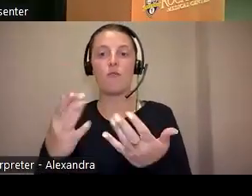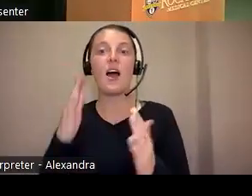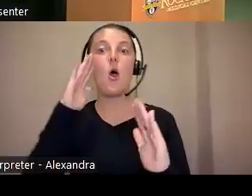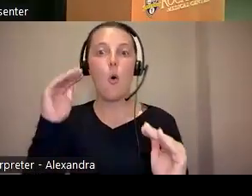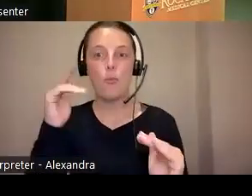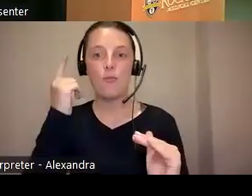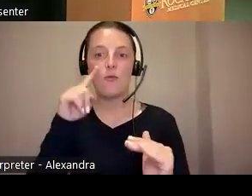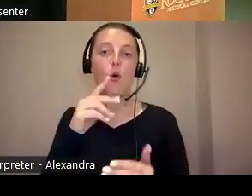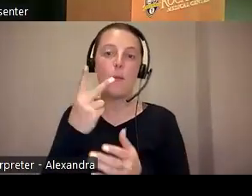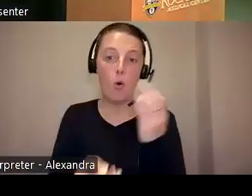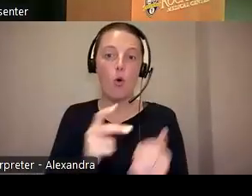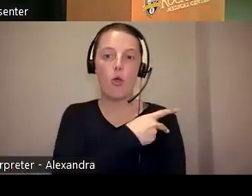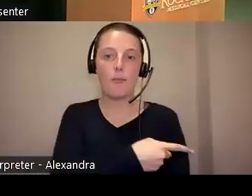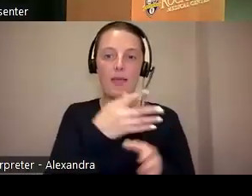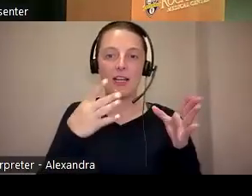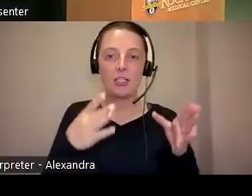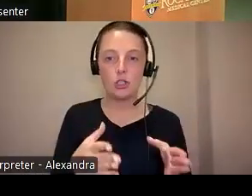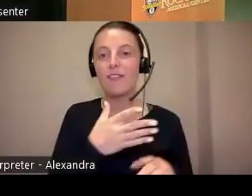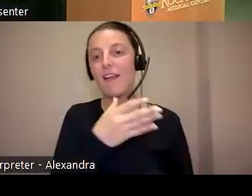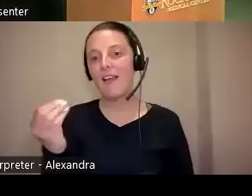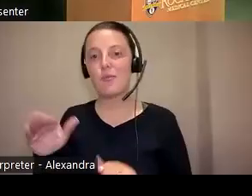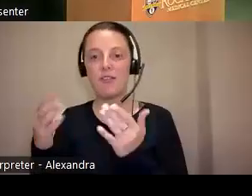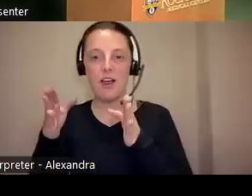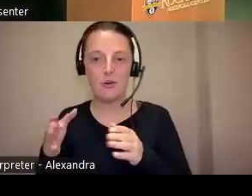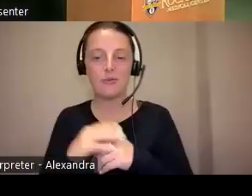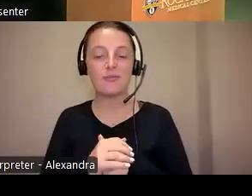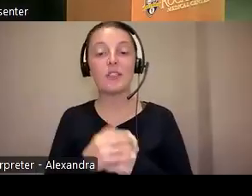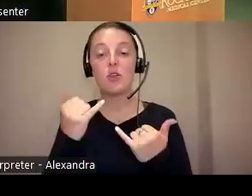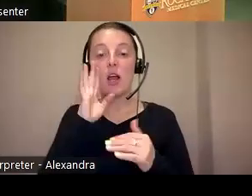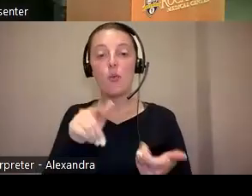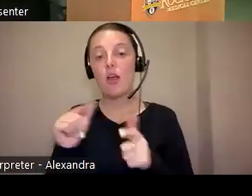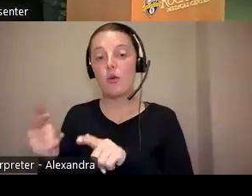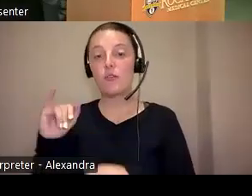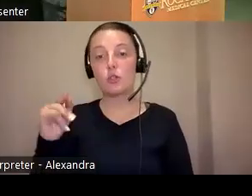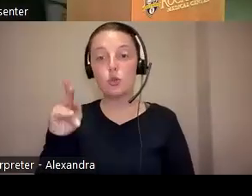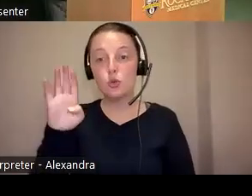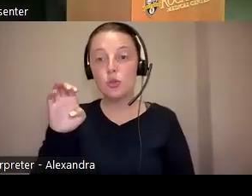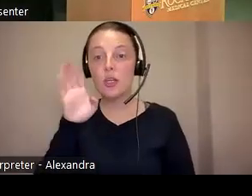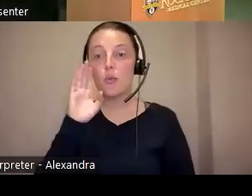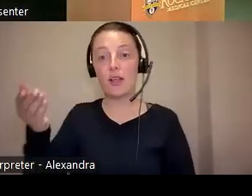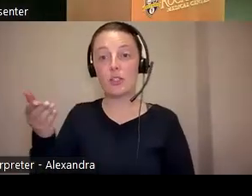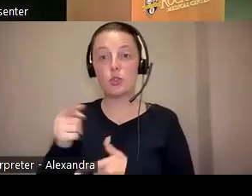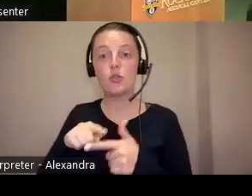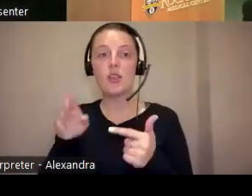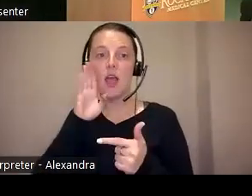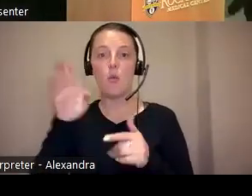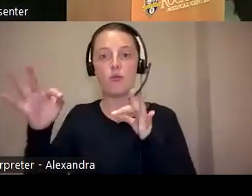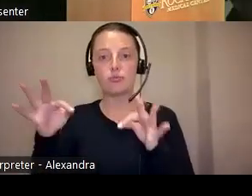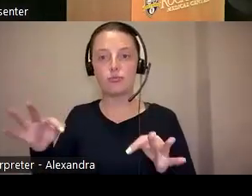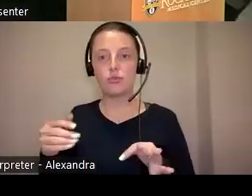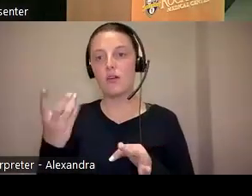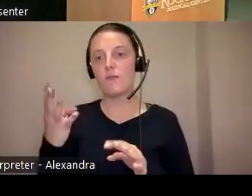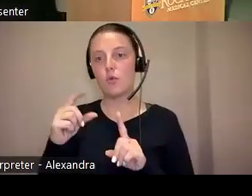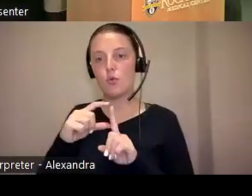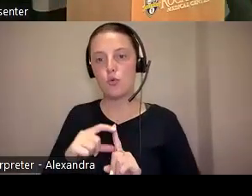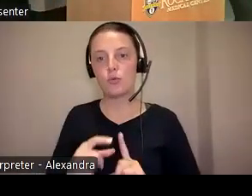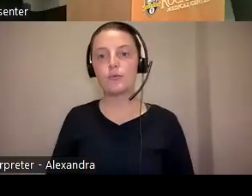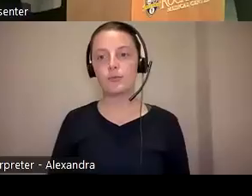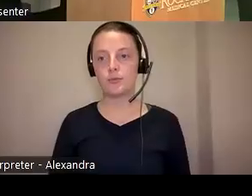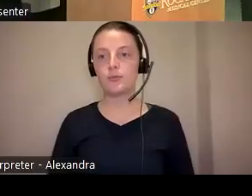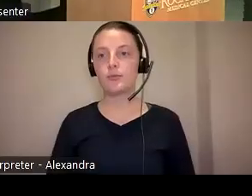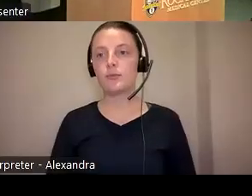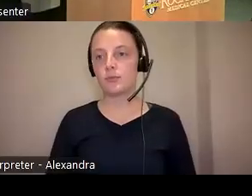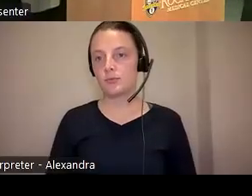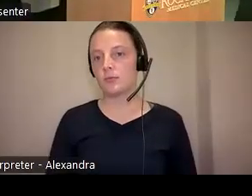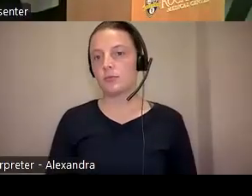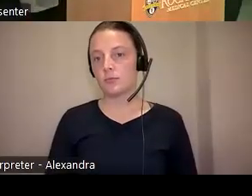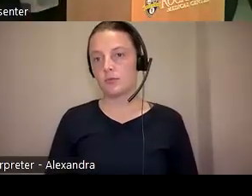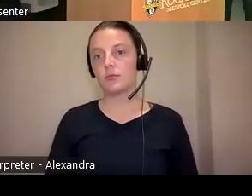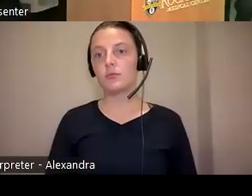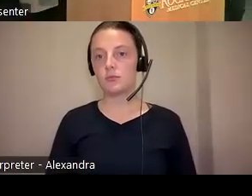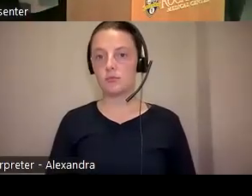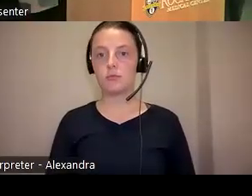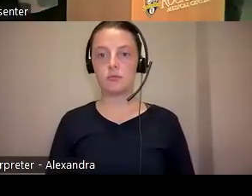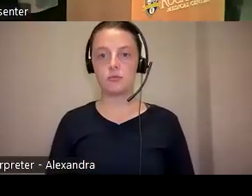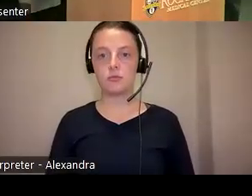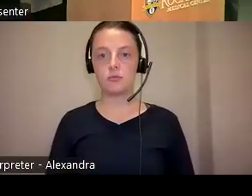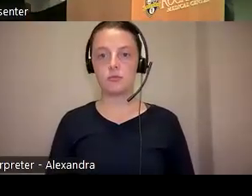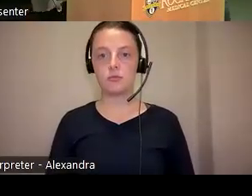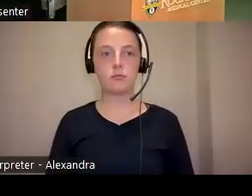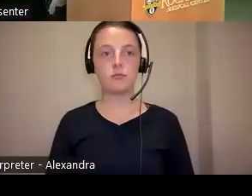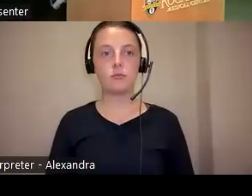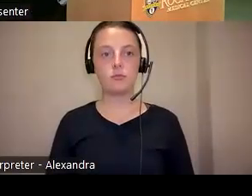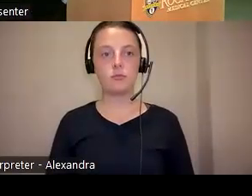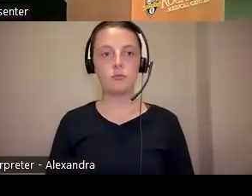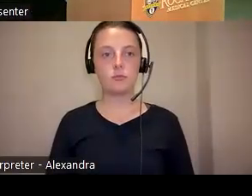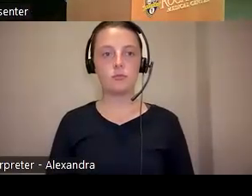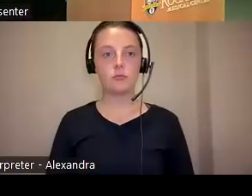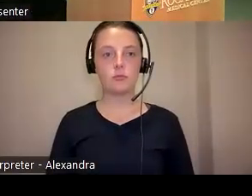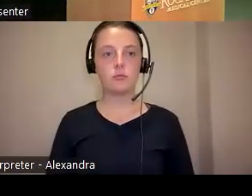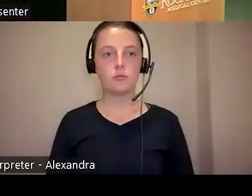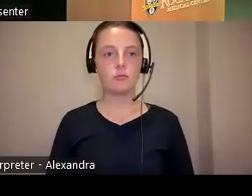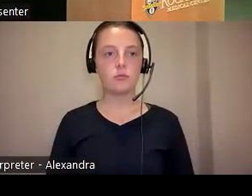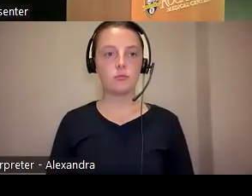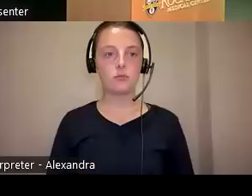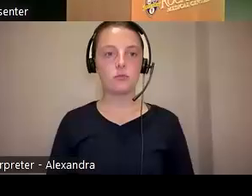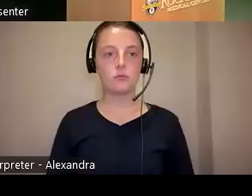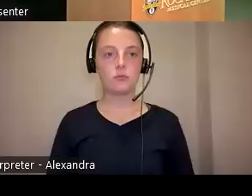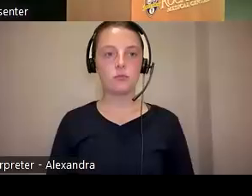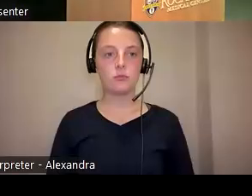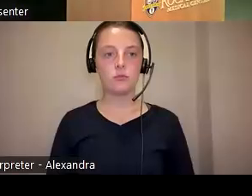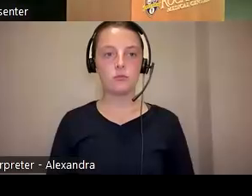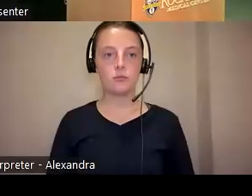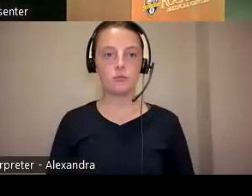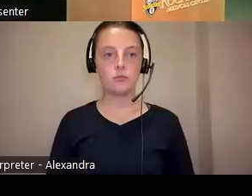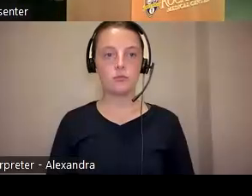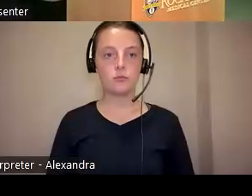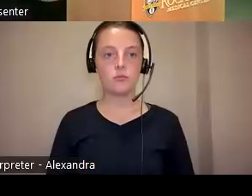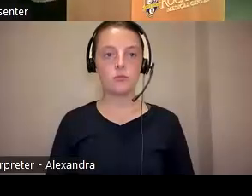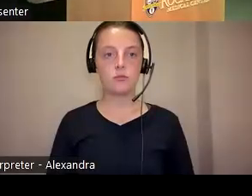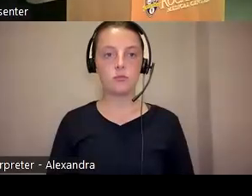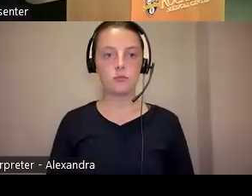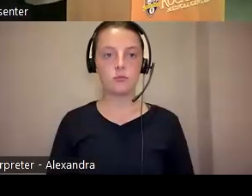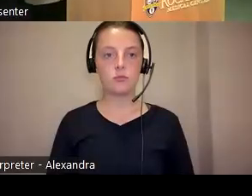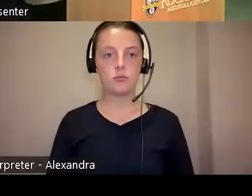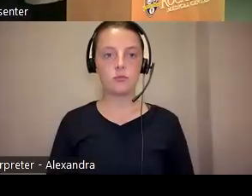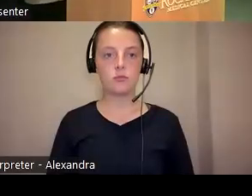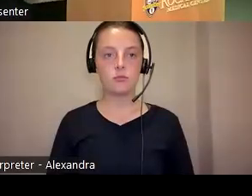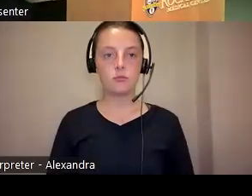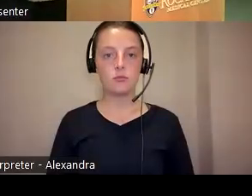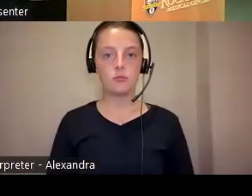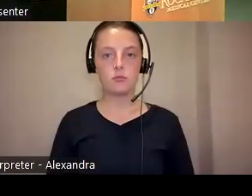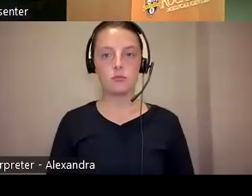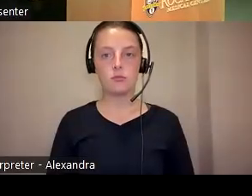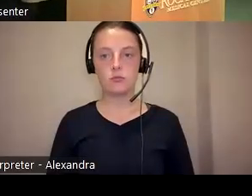Julie now who's going to finish introducing and then get us centered on some key definitions.